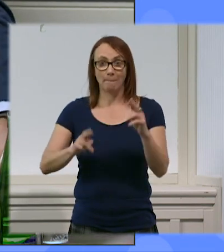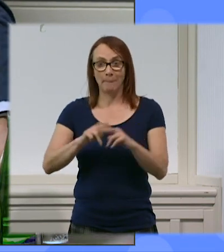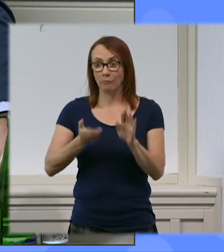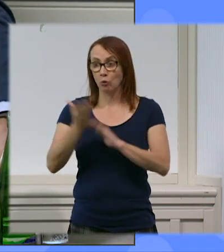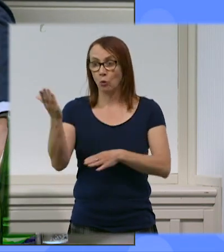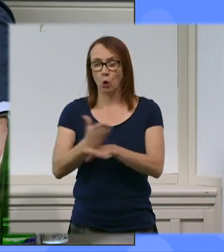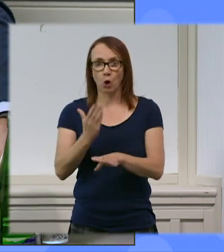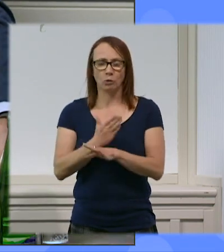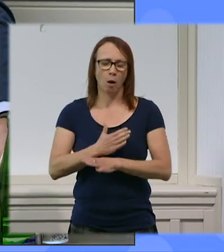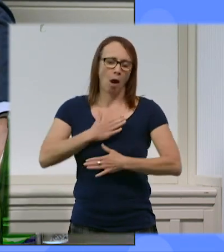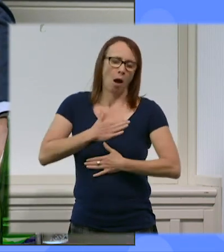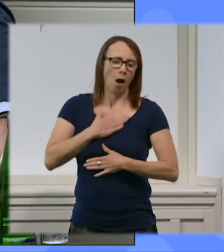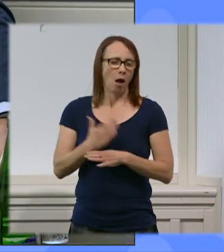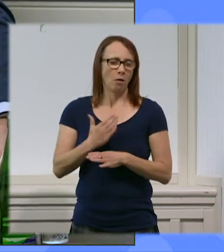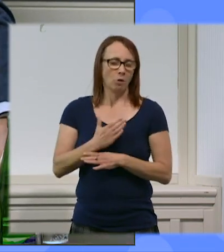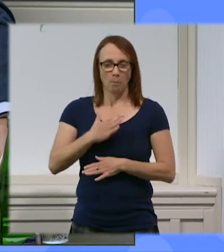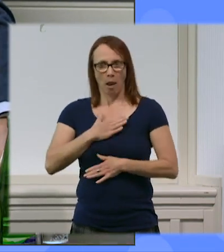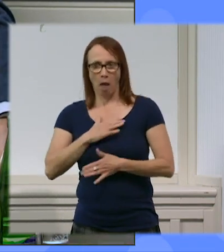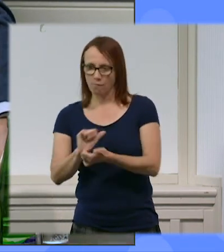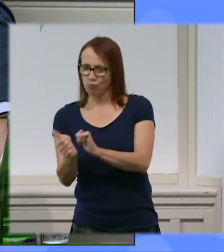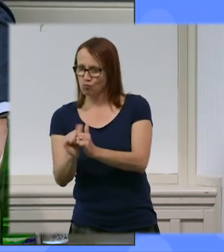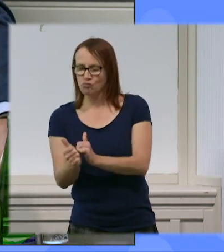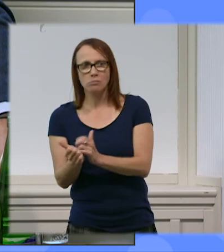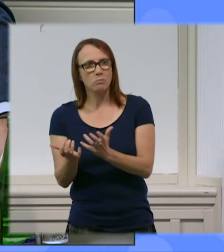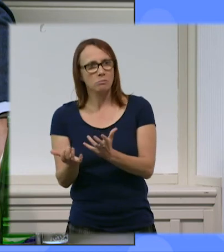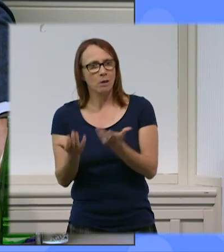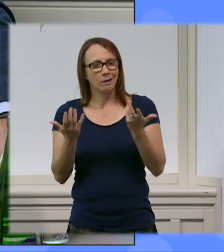the work they love them more colleagues know what we do as you see from the cake